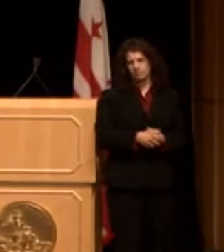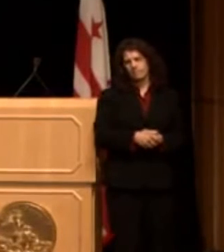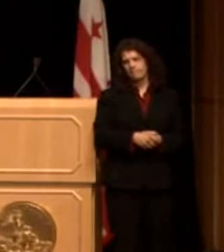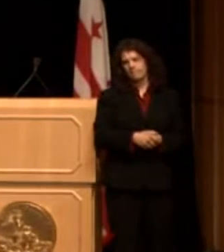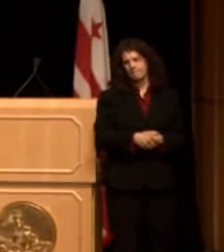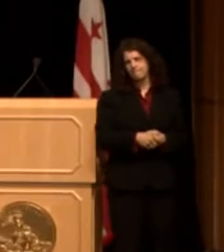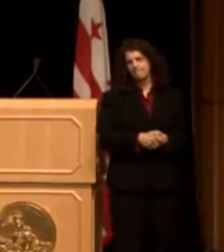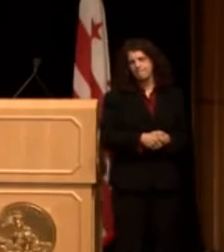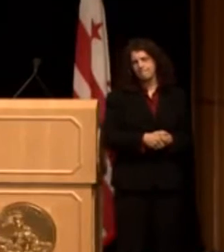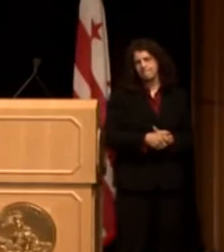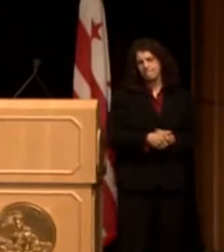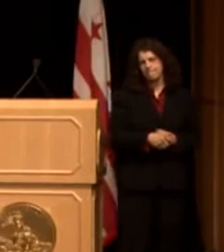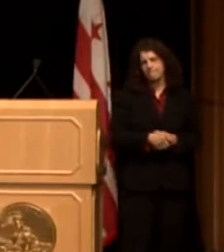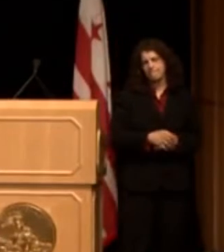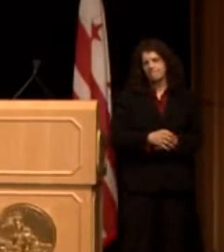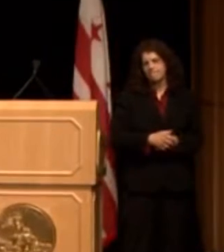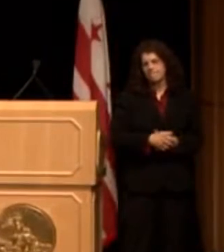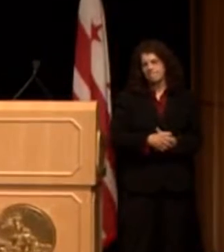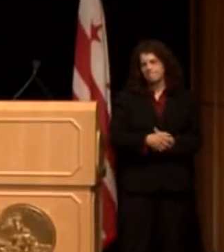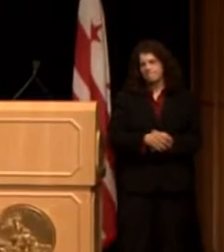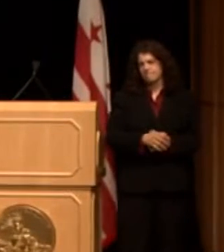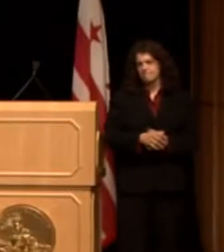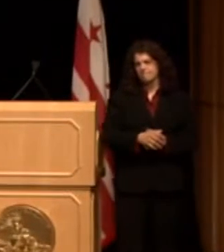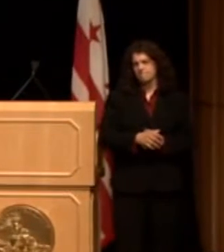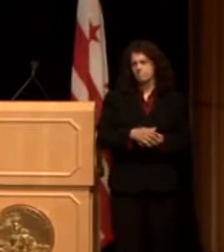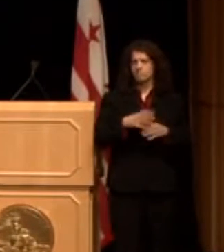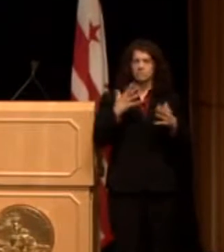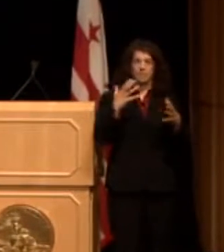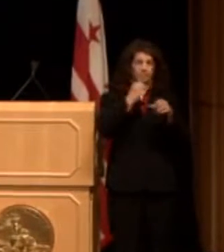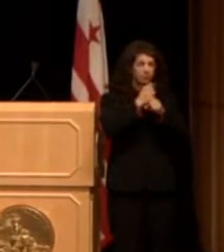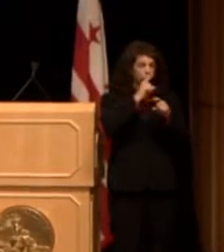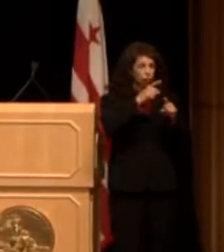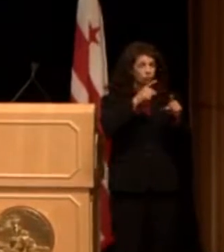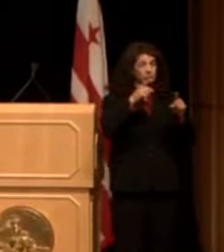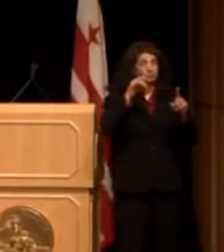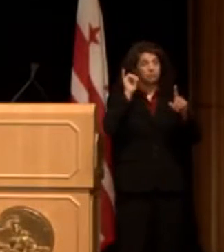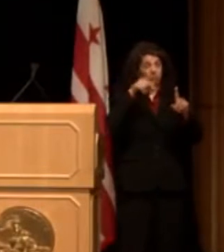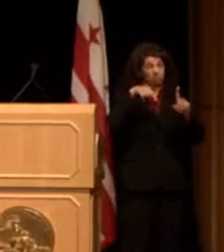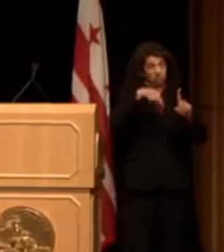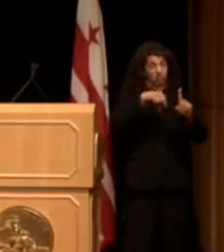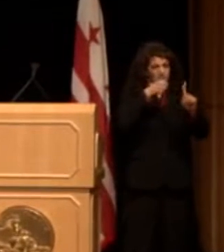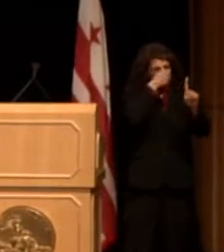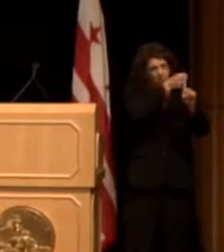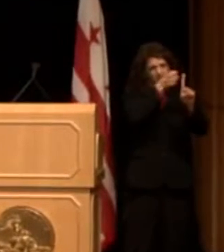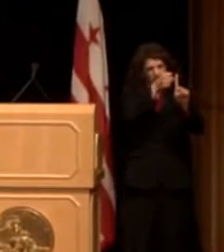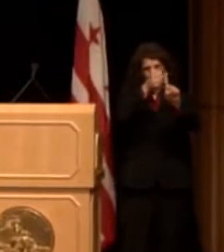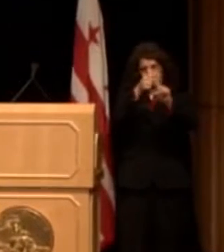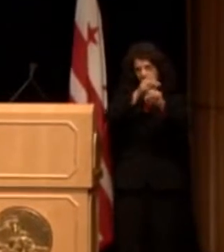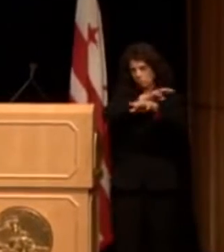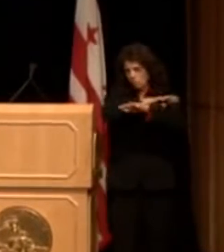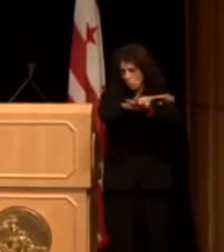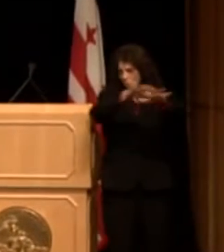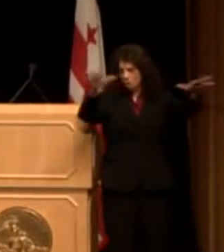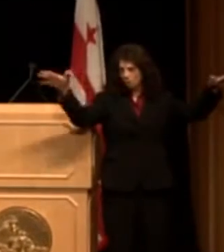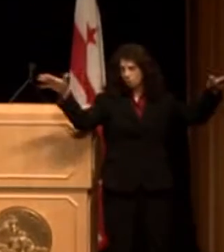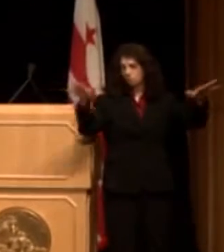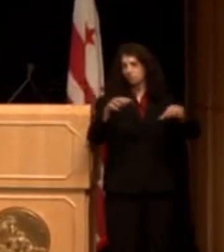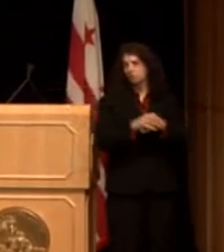DIFFERENCE FOR AS MANY PEOPLE AS POSSIBLE. SO WITH THAT I WOULD LIKE TO WELCOME OUR MAYOR, MAYOR MURIEL BOWSER.